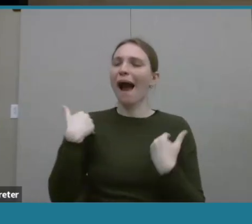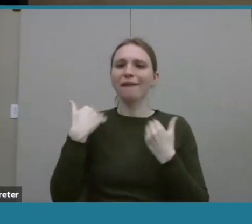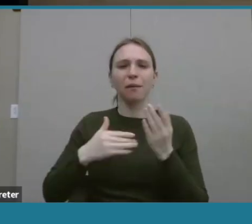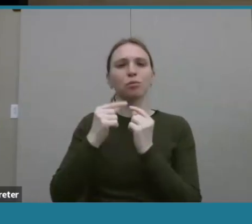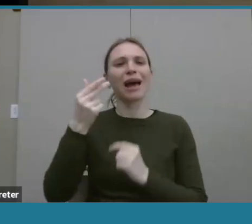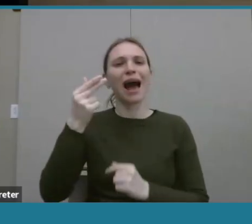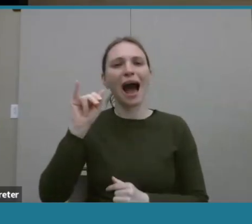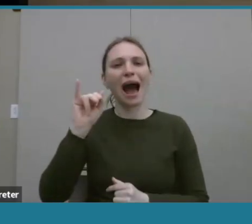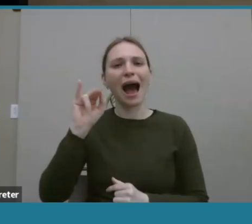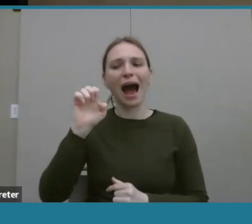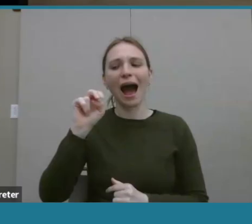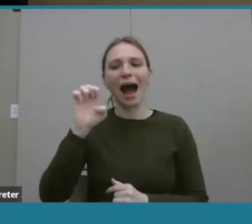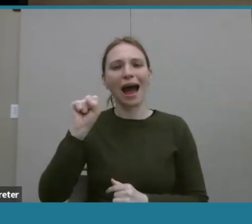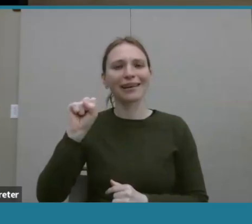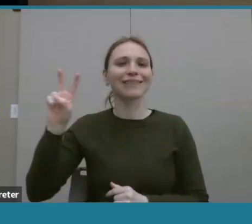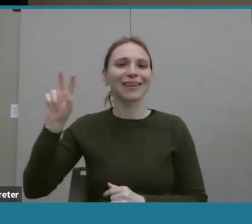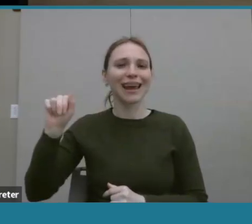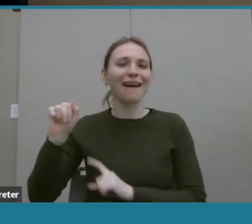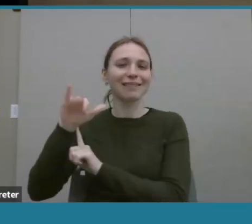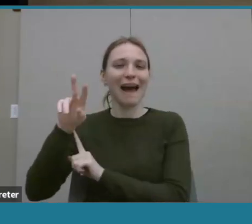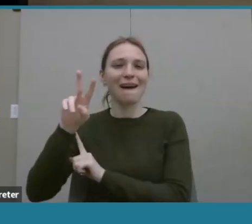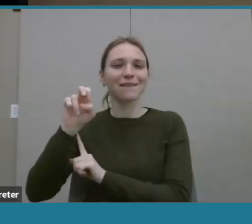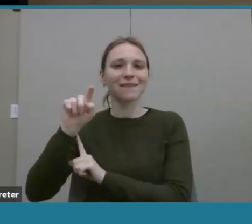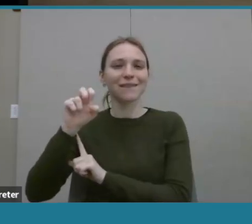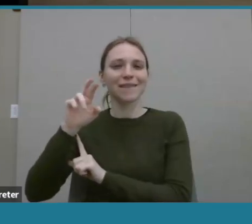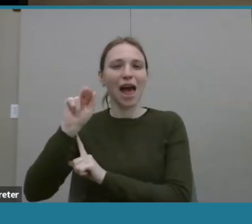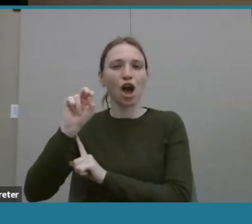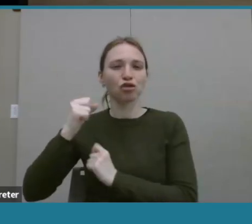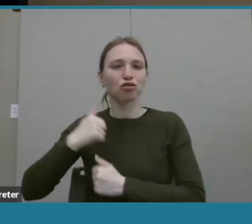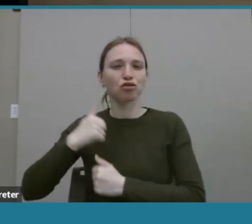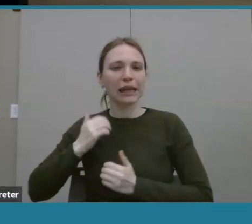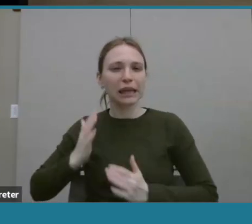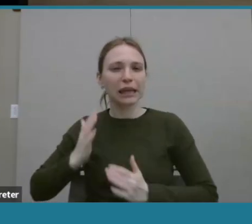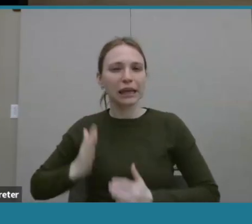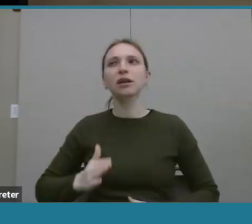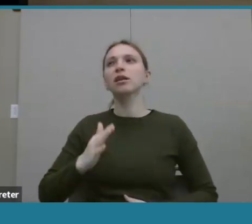I had a group of veterans who I did like a one-off special session with a group of